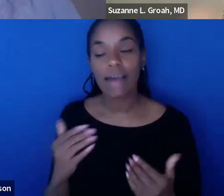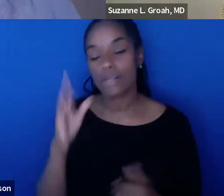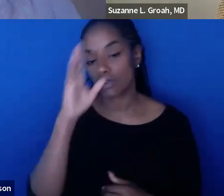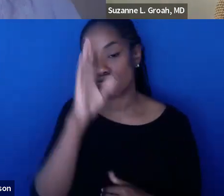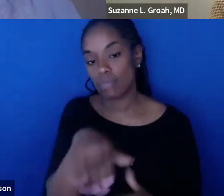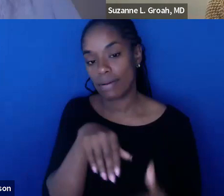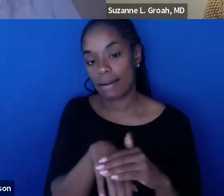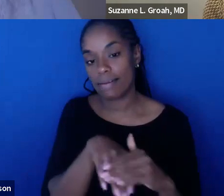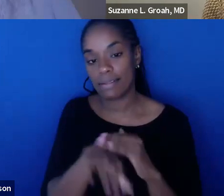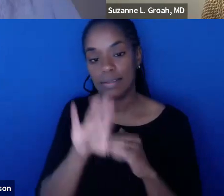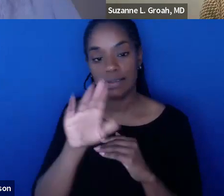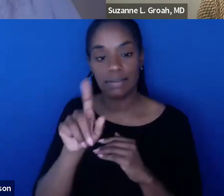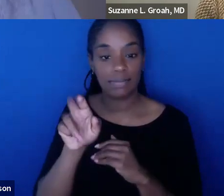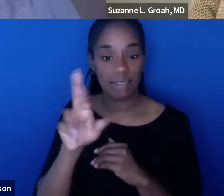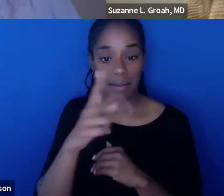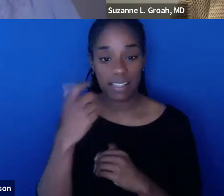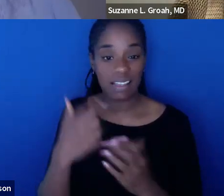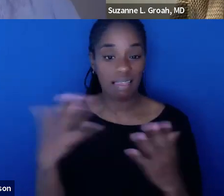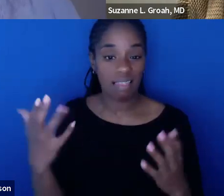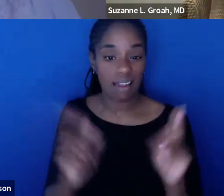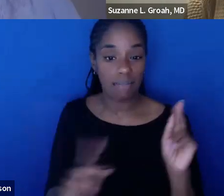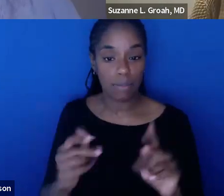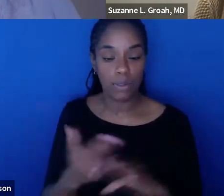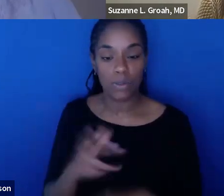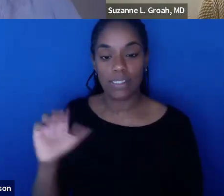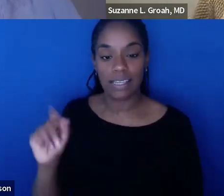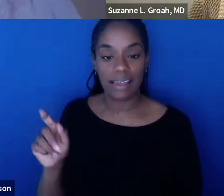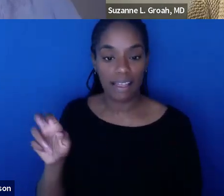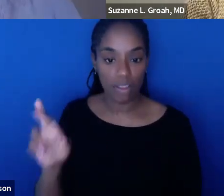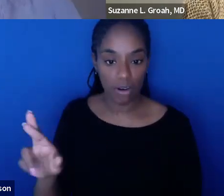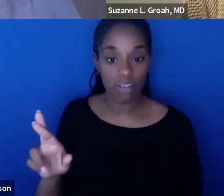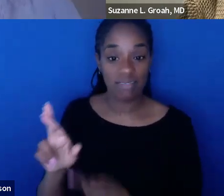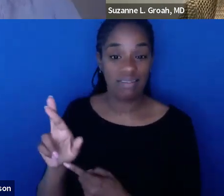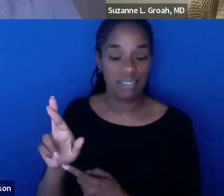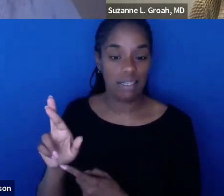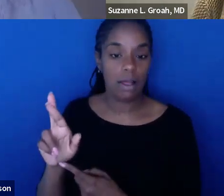because many people use catheters. So we use the catheters to empty the bladder, but we can also use the